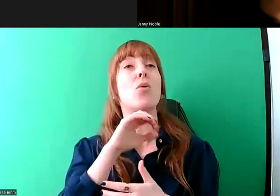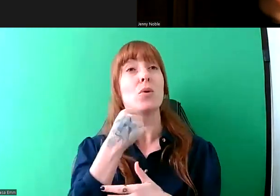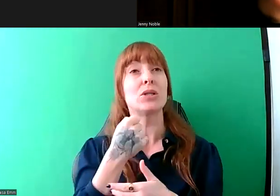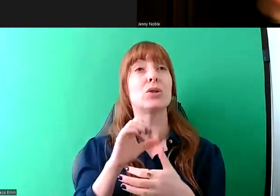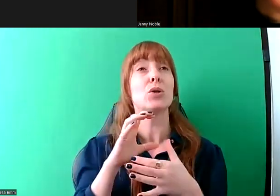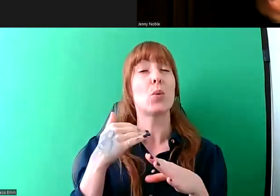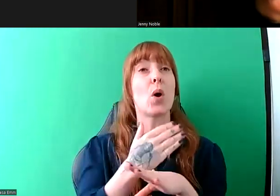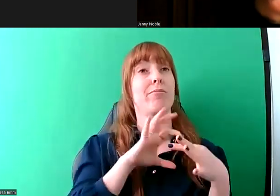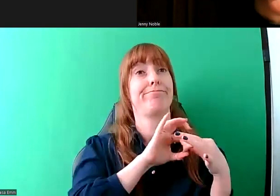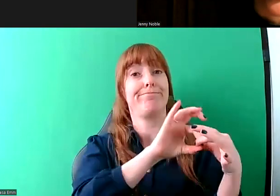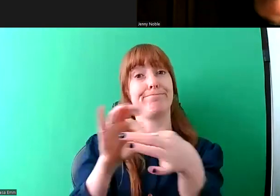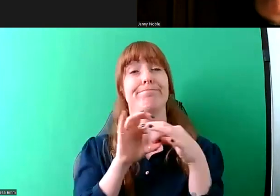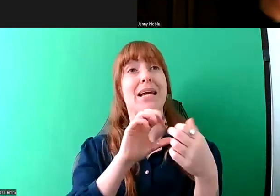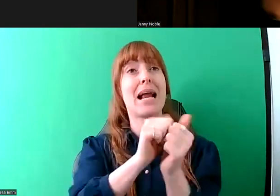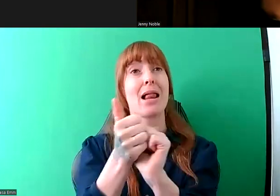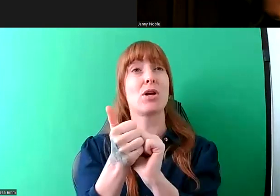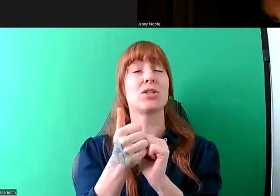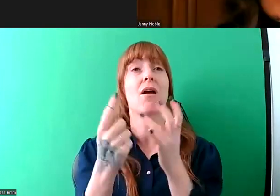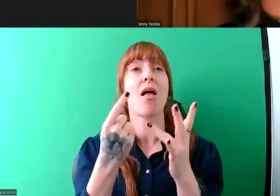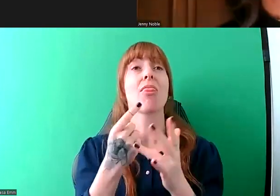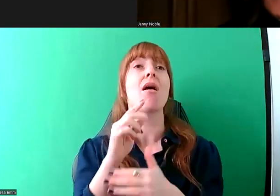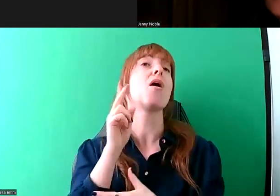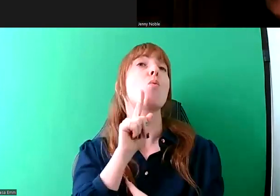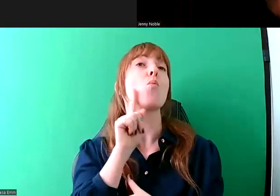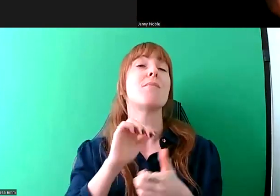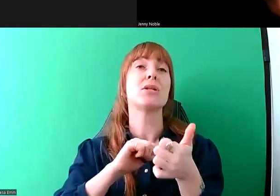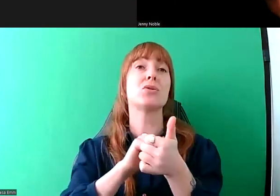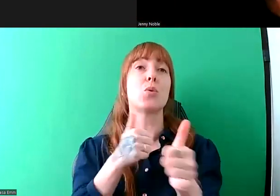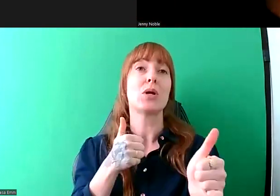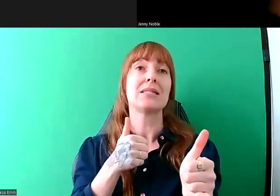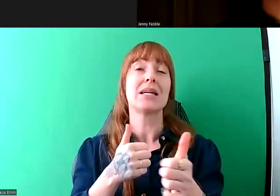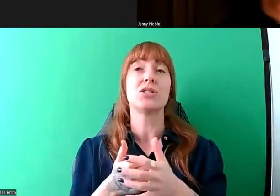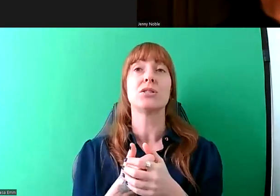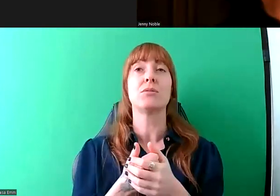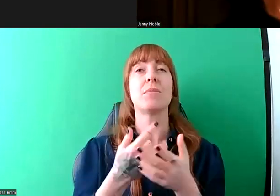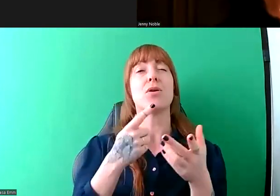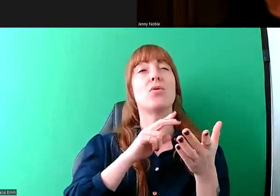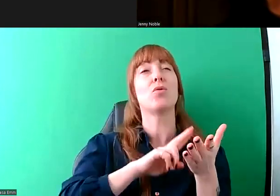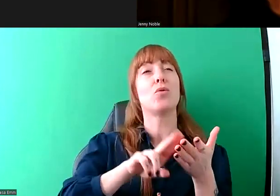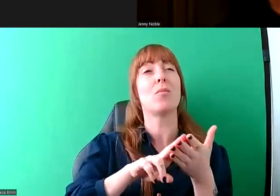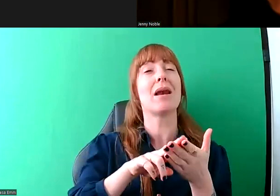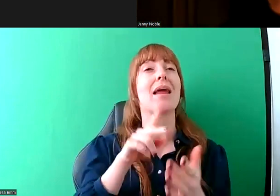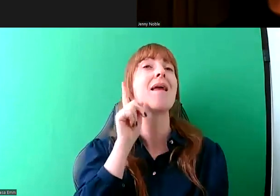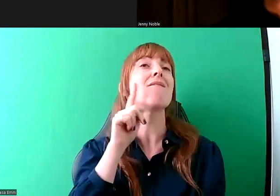women's organisations. It tends to be sort of feminist organisations who are striking out in